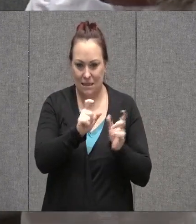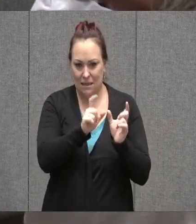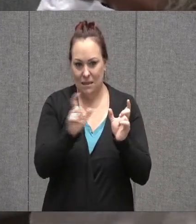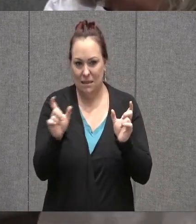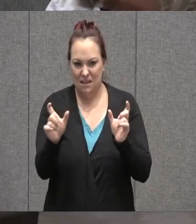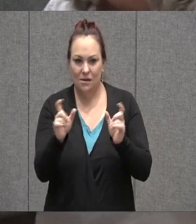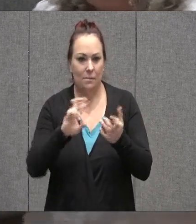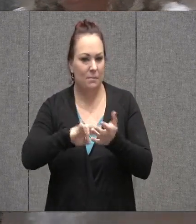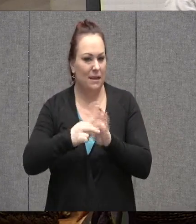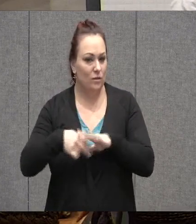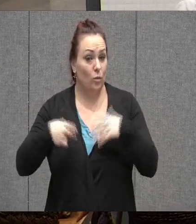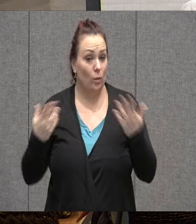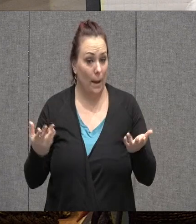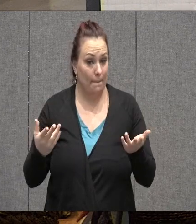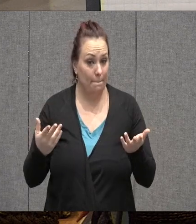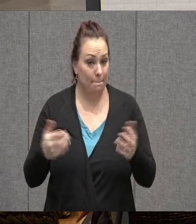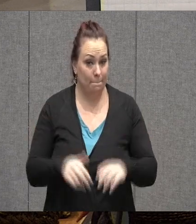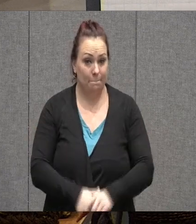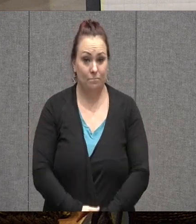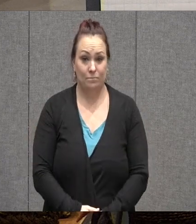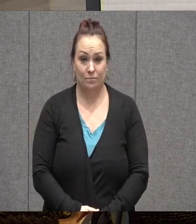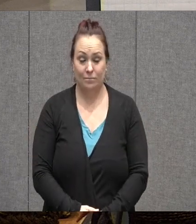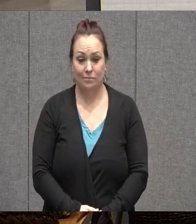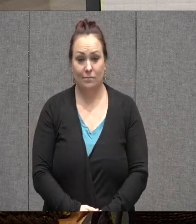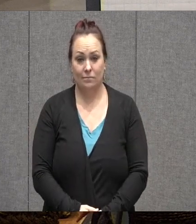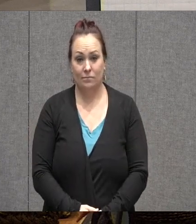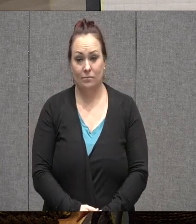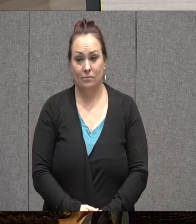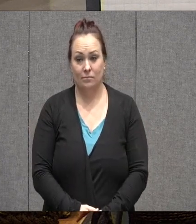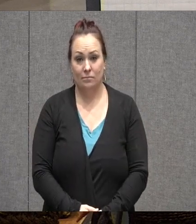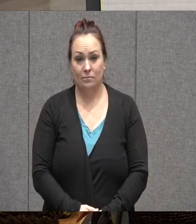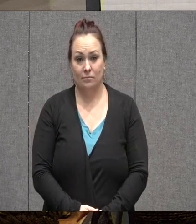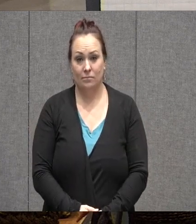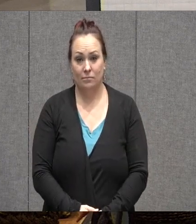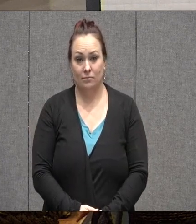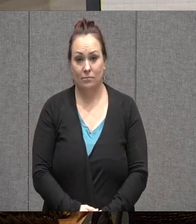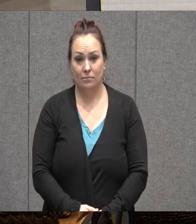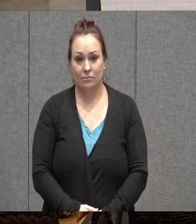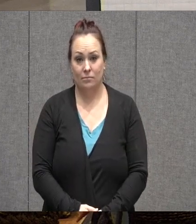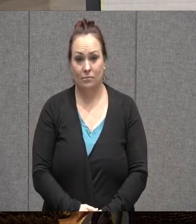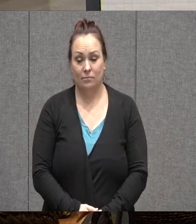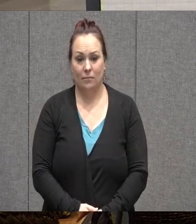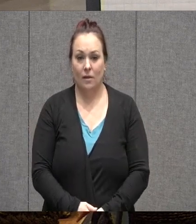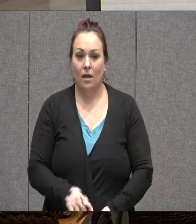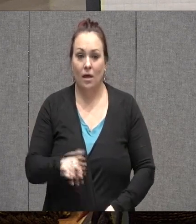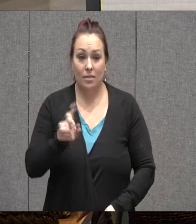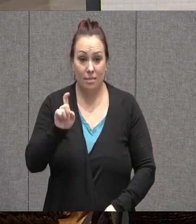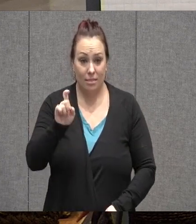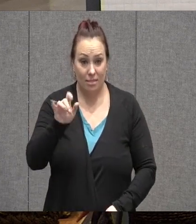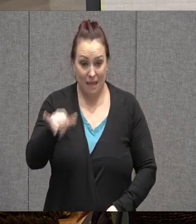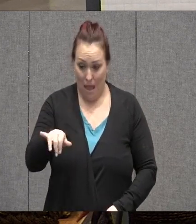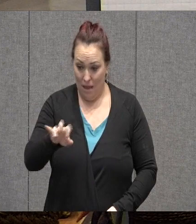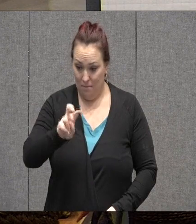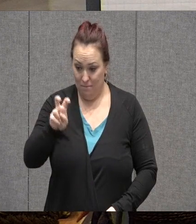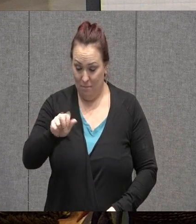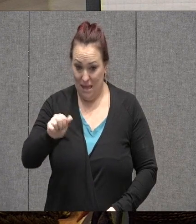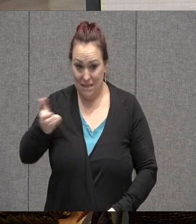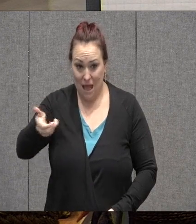Dis. Like, hm, the pizza disappeared while I was in the other room.